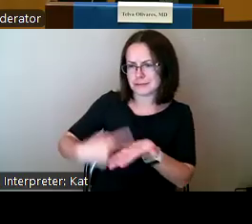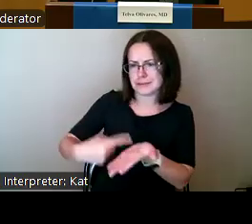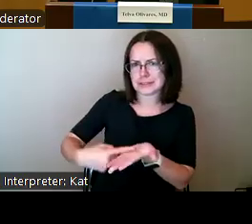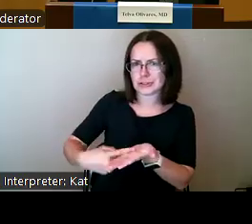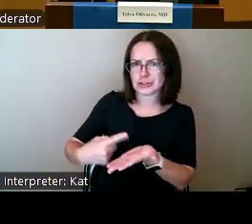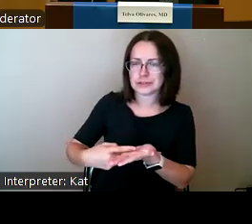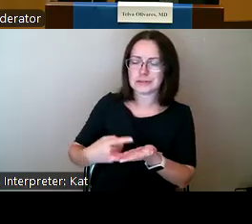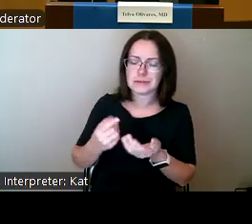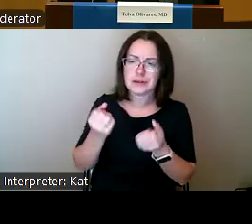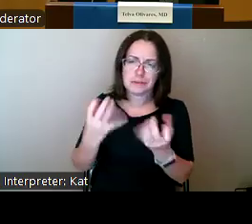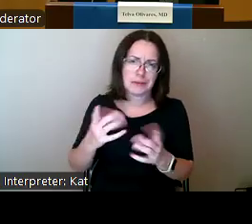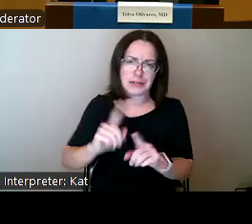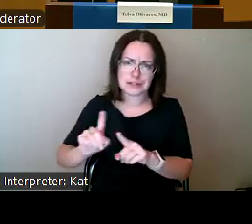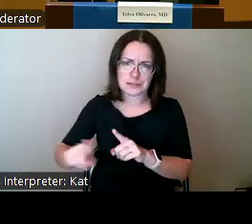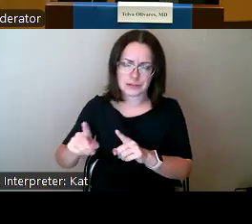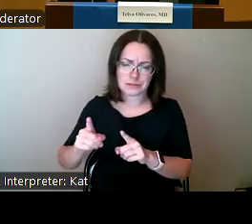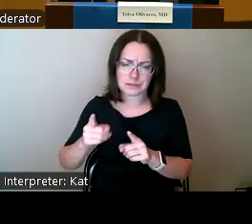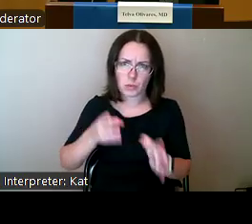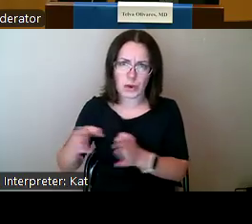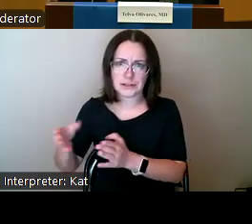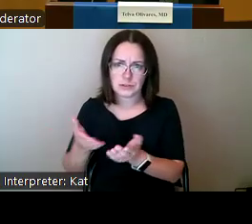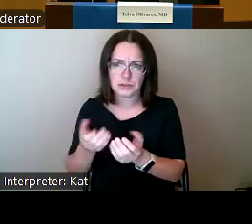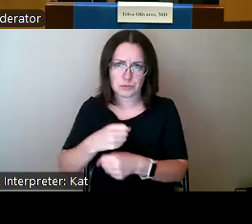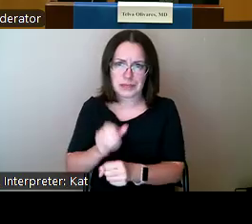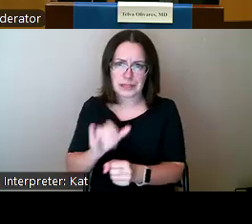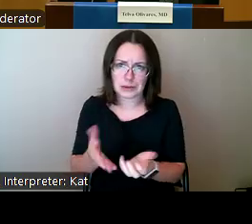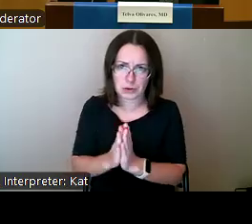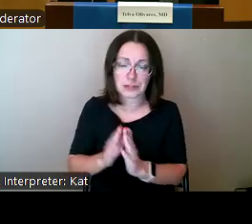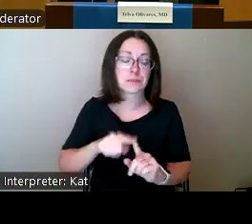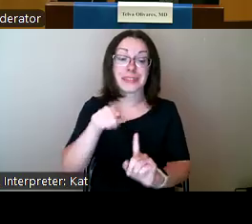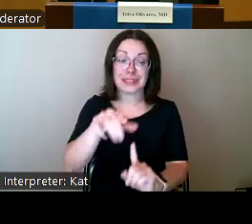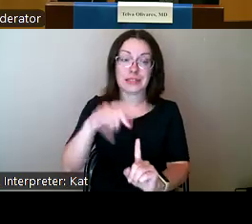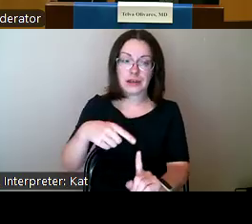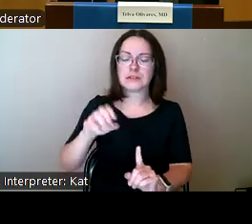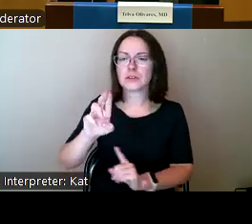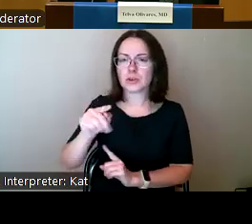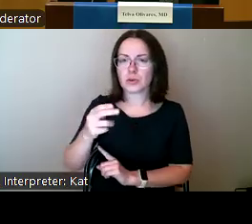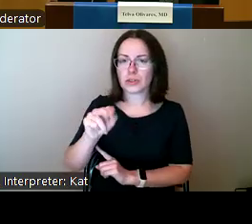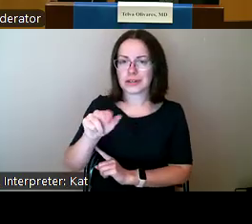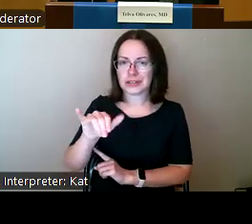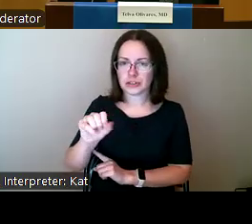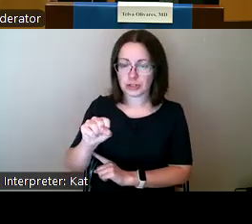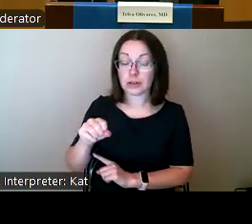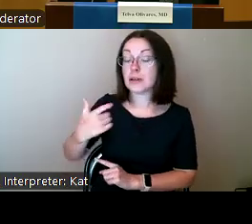make the request. But that's euthanasia. Roughly 5% of the deaths in Canada last year were related